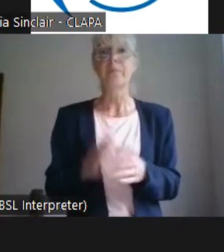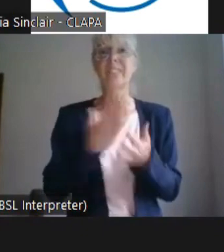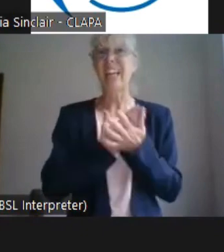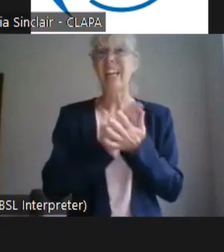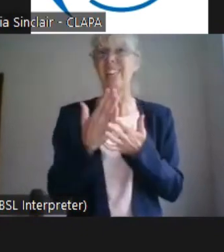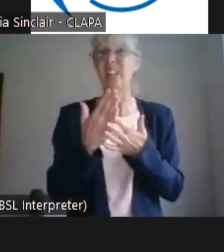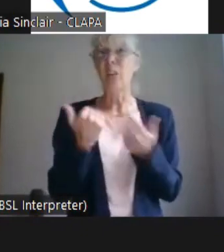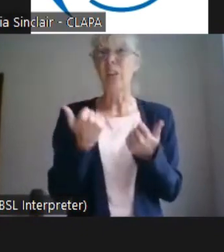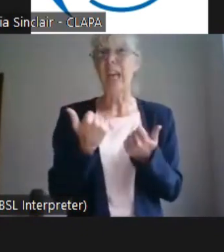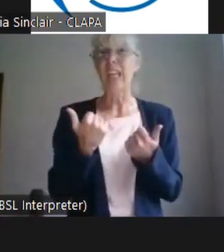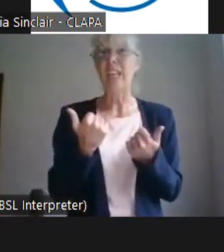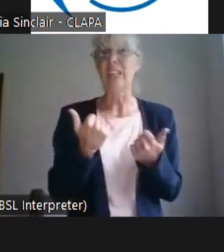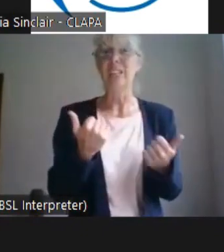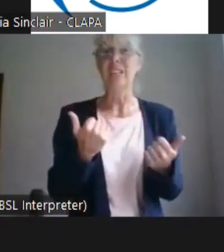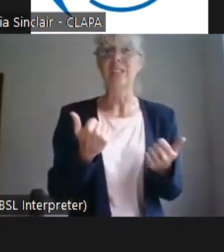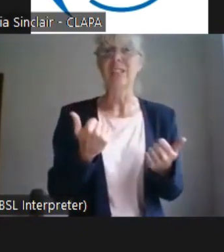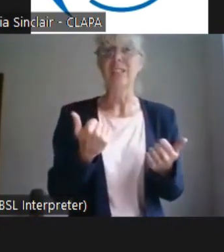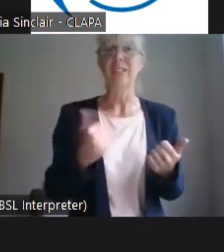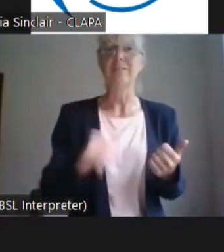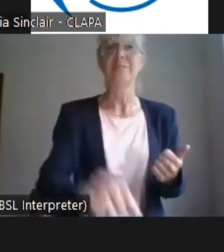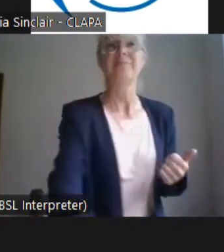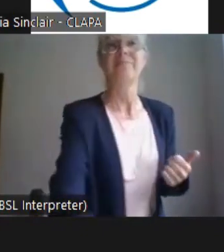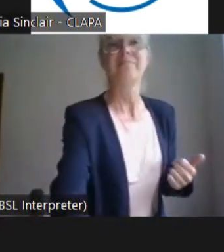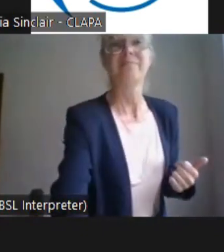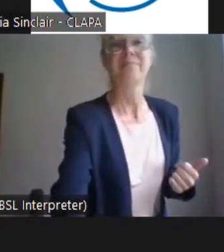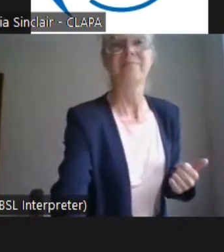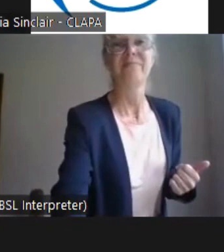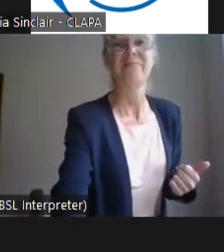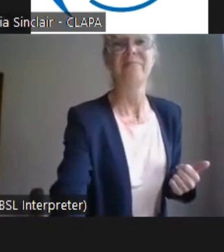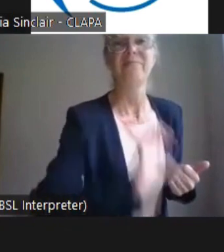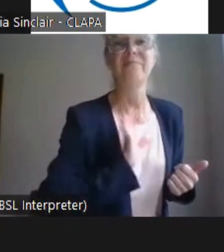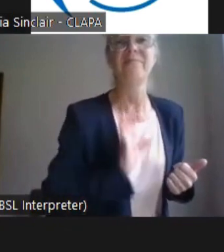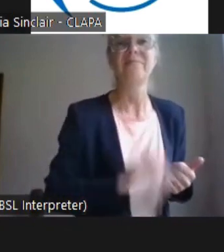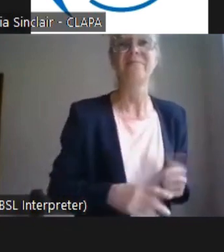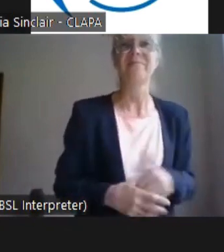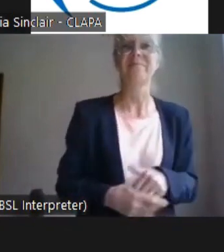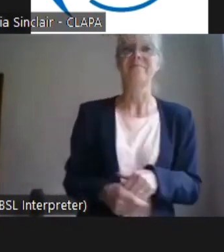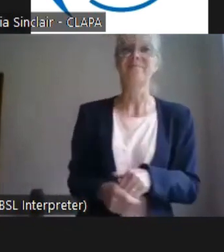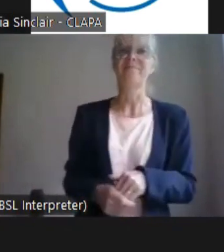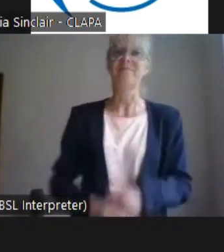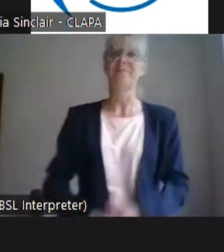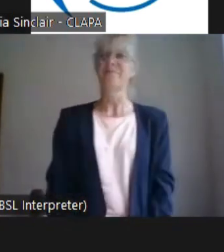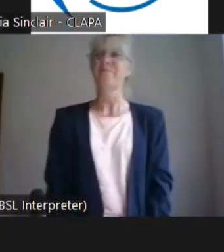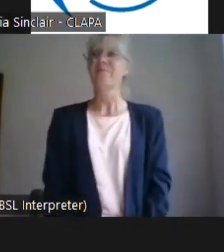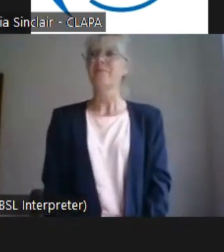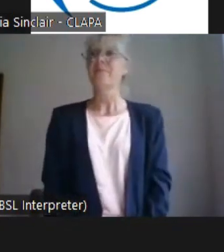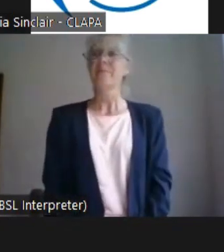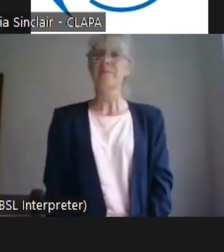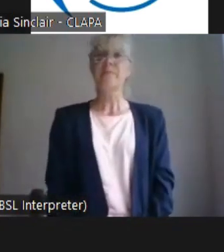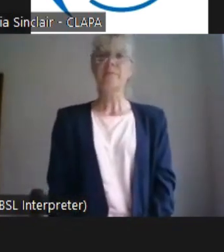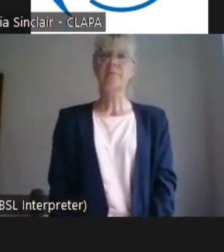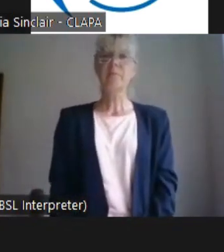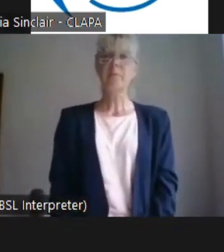is that okay it's great thank you I'm aware we're slightly over I